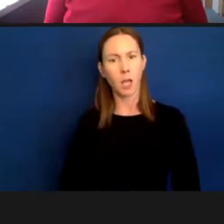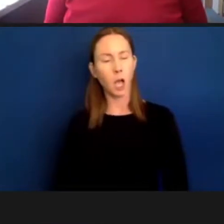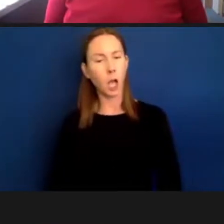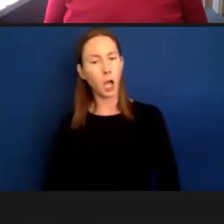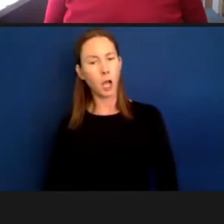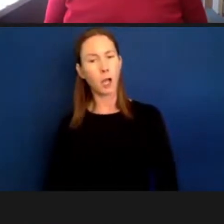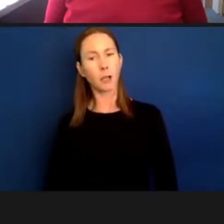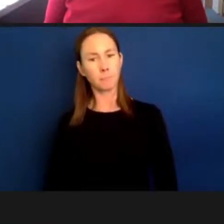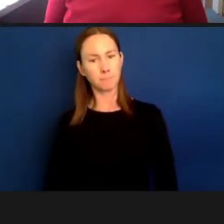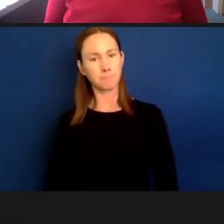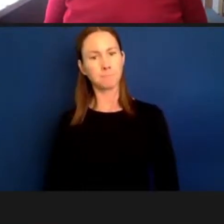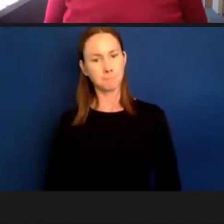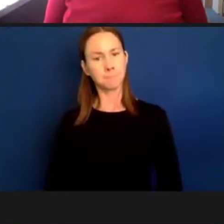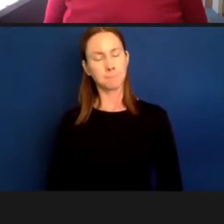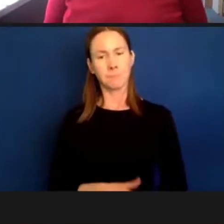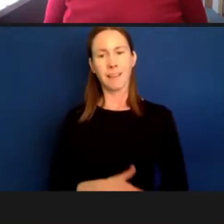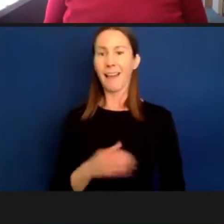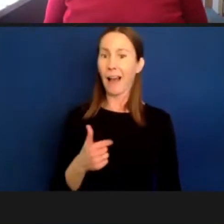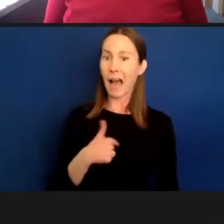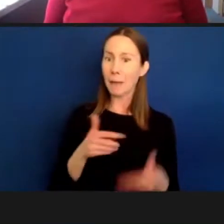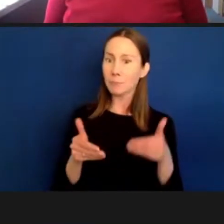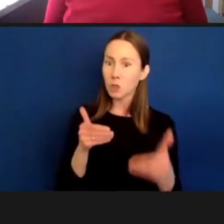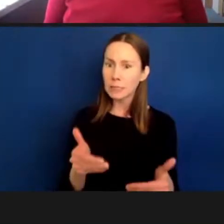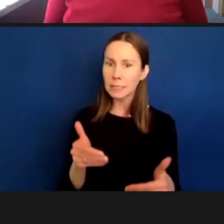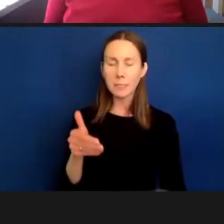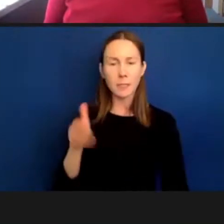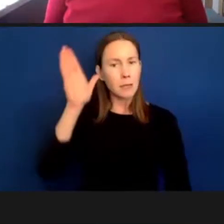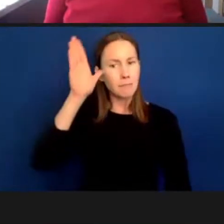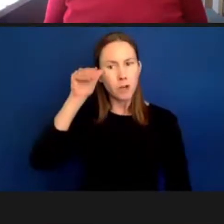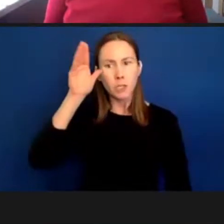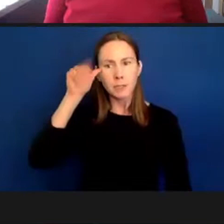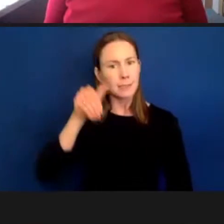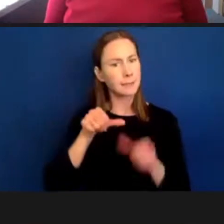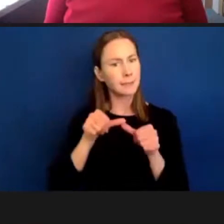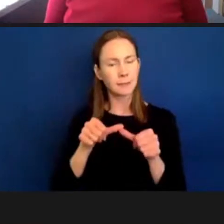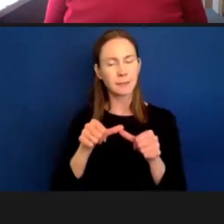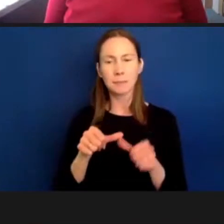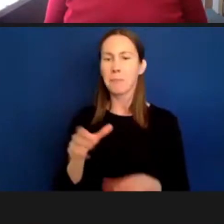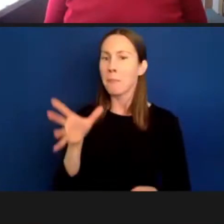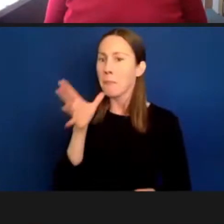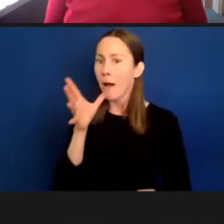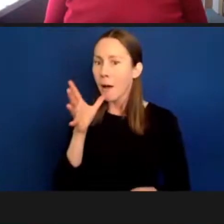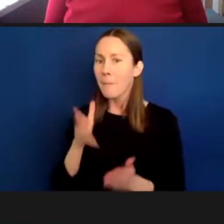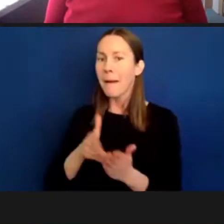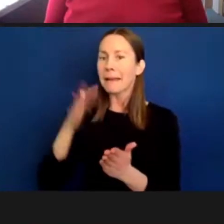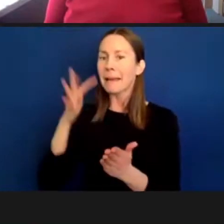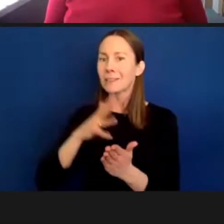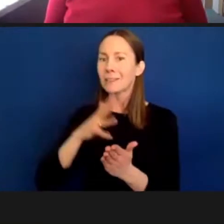And as I proceeded and persisted mom would occasionally call me and say, “Why hasn't